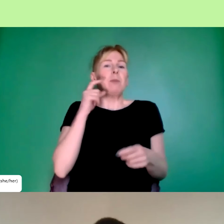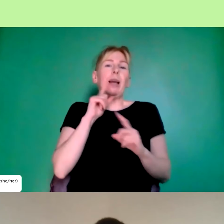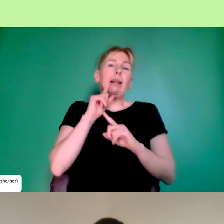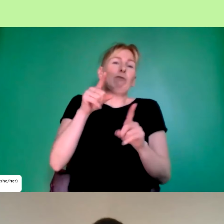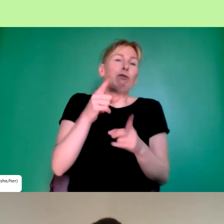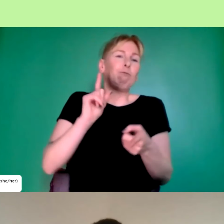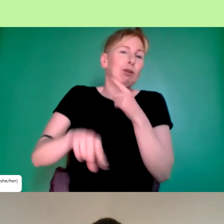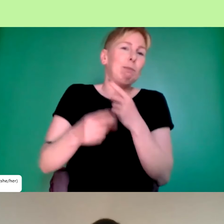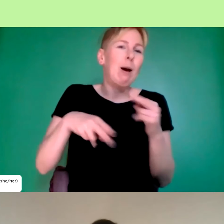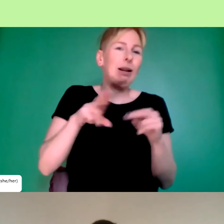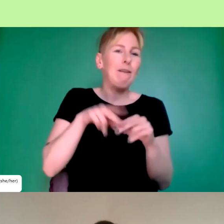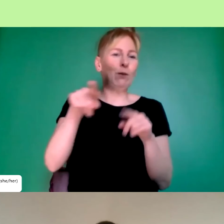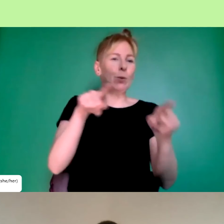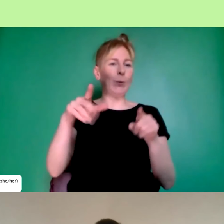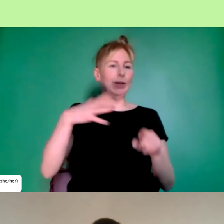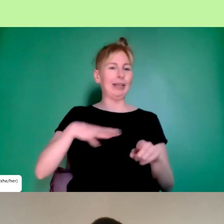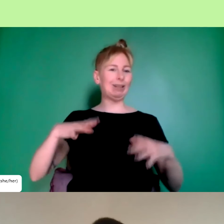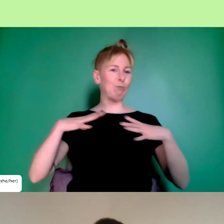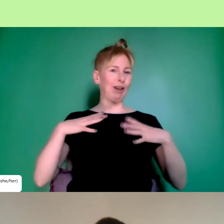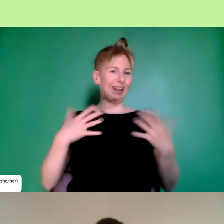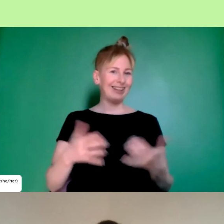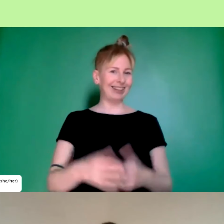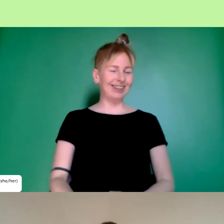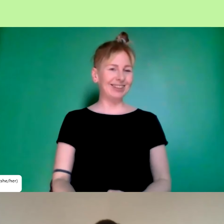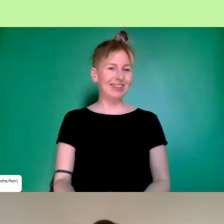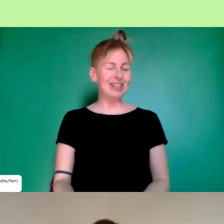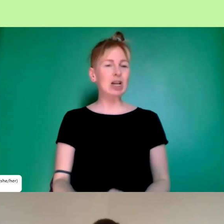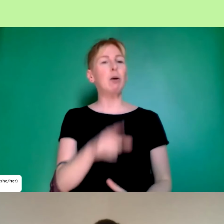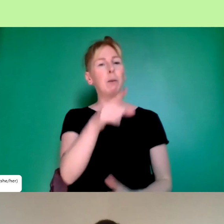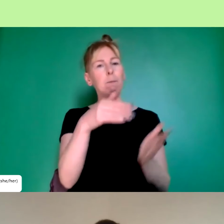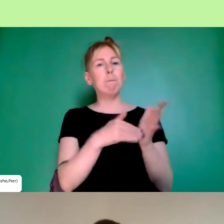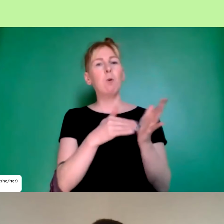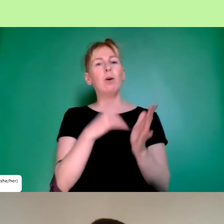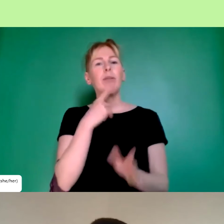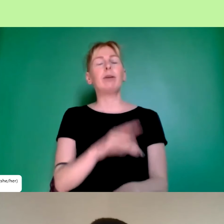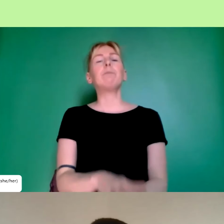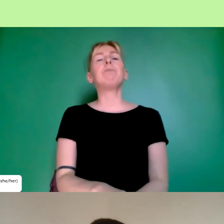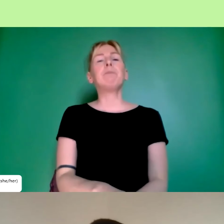if you guys need a slight break. So I would argue that like, this is one of those areas